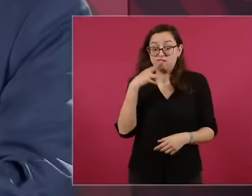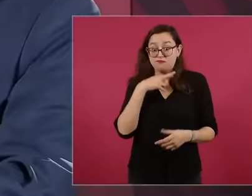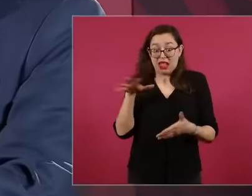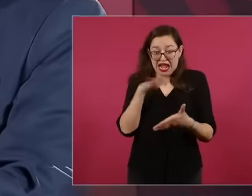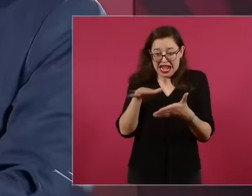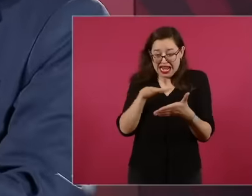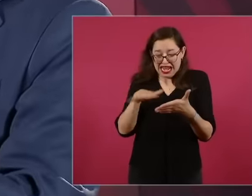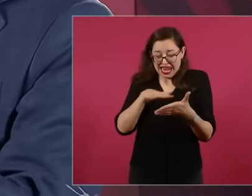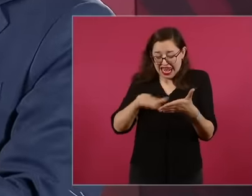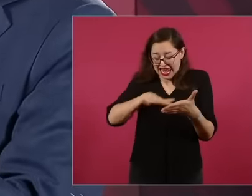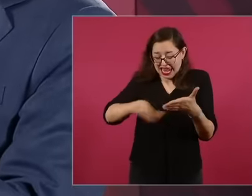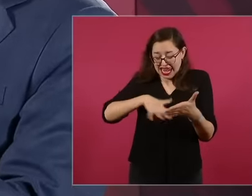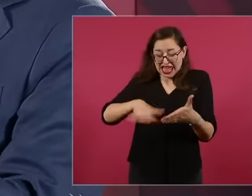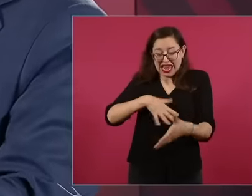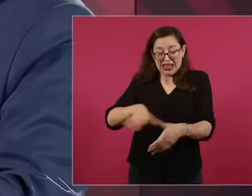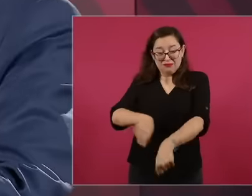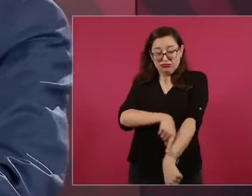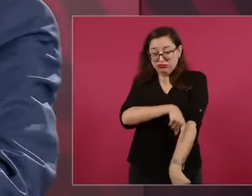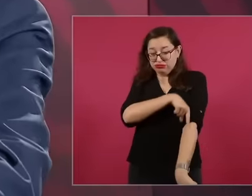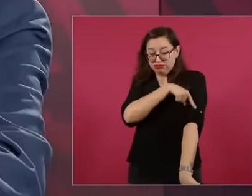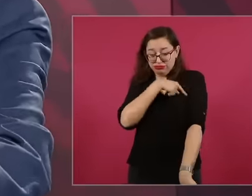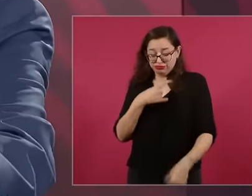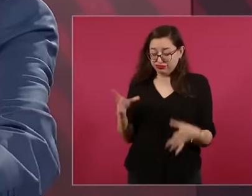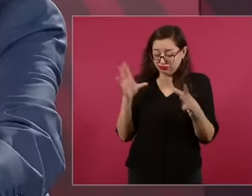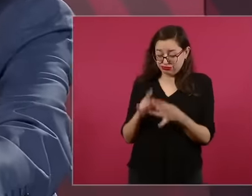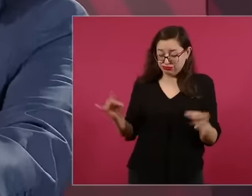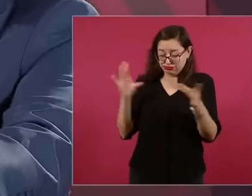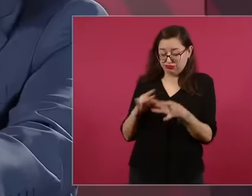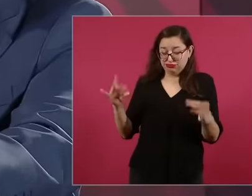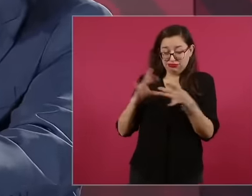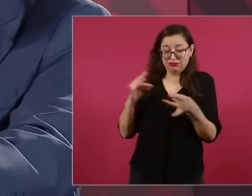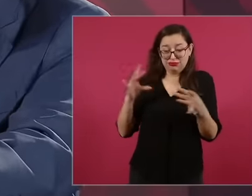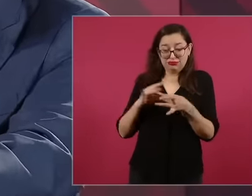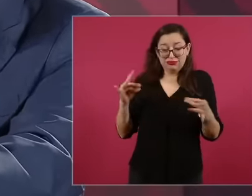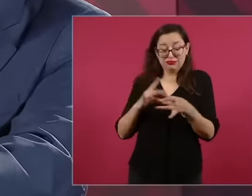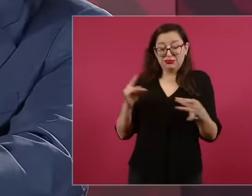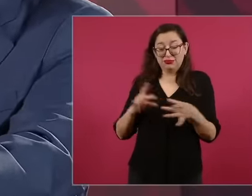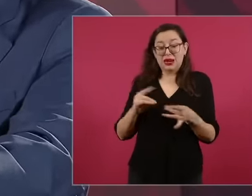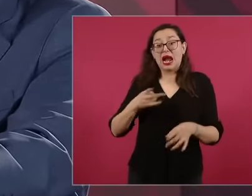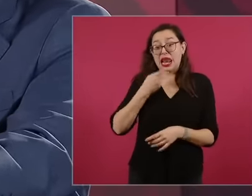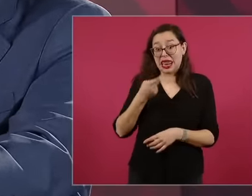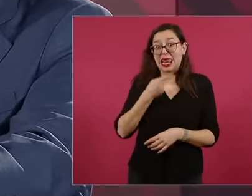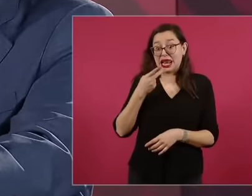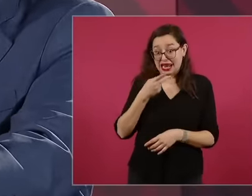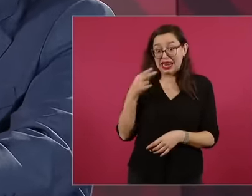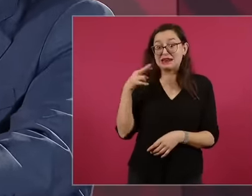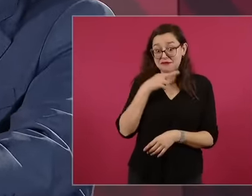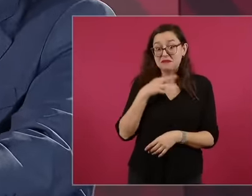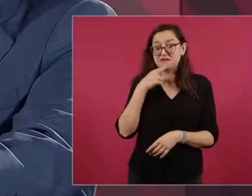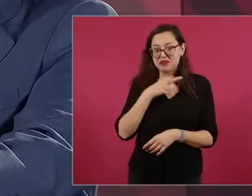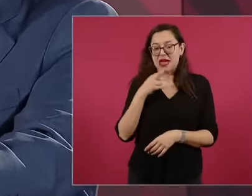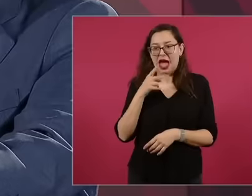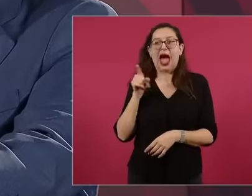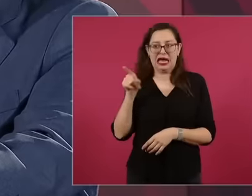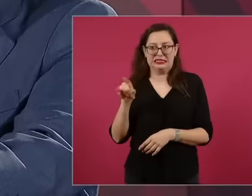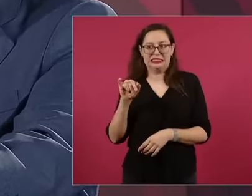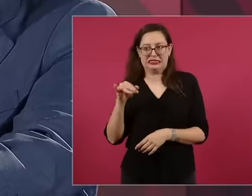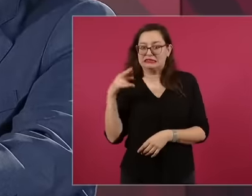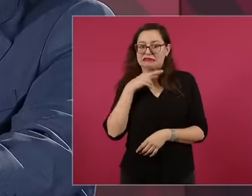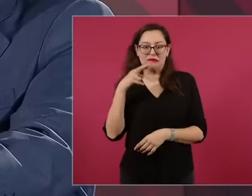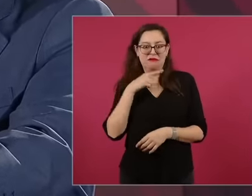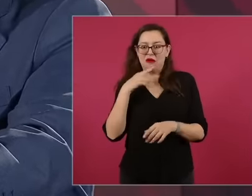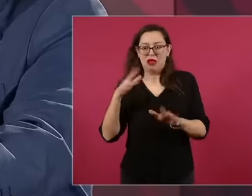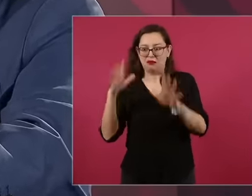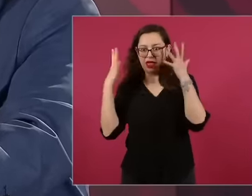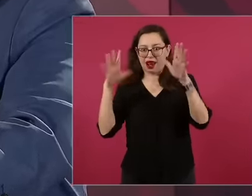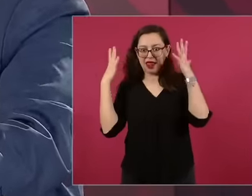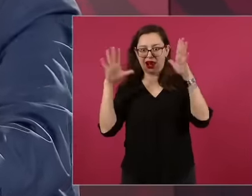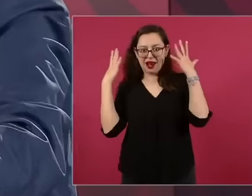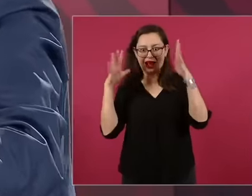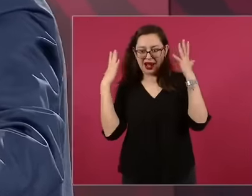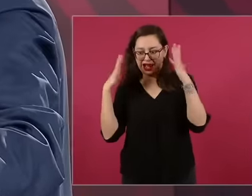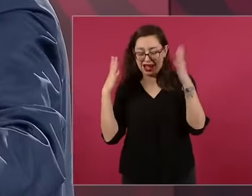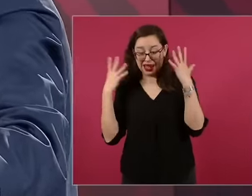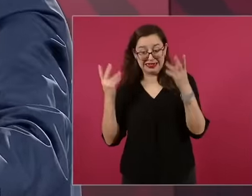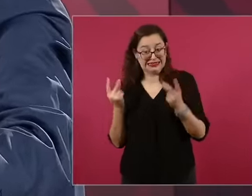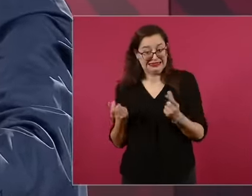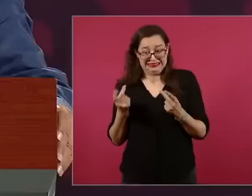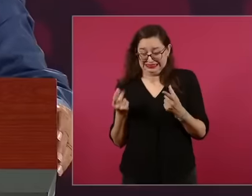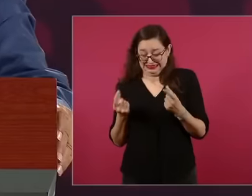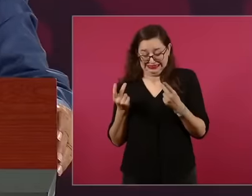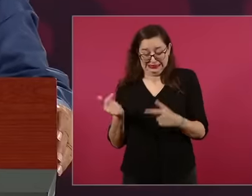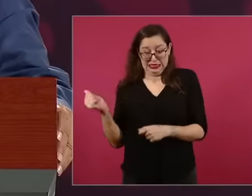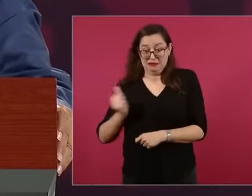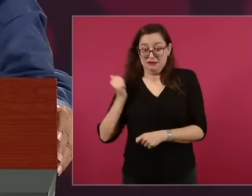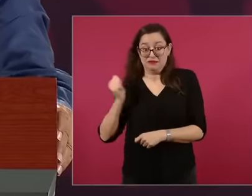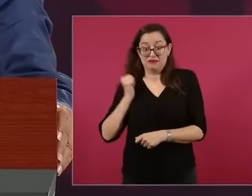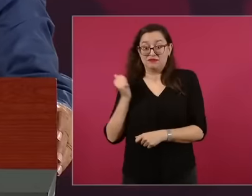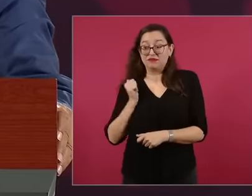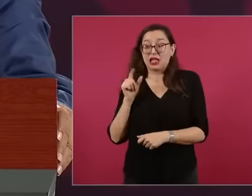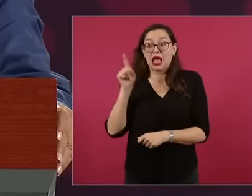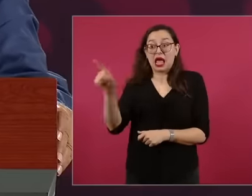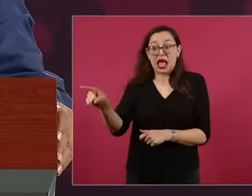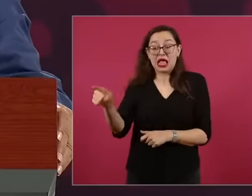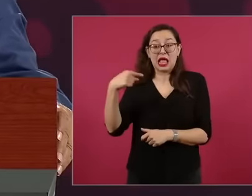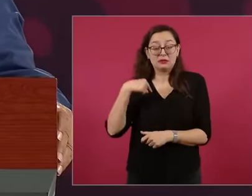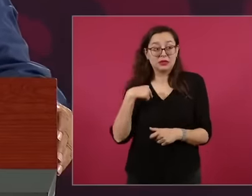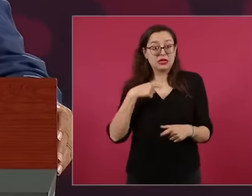you. I said, I asked for it.